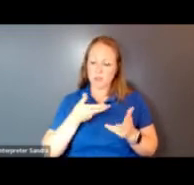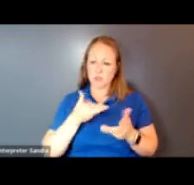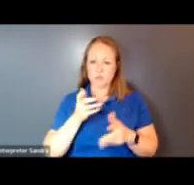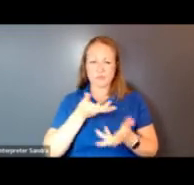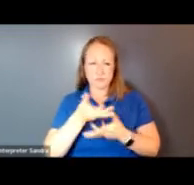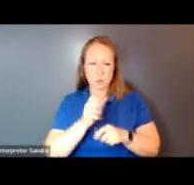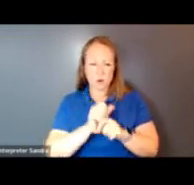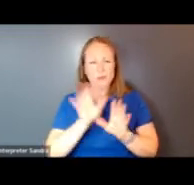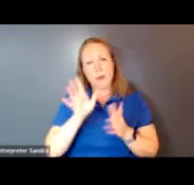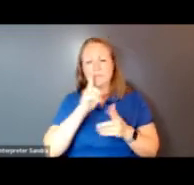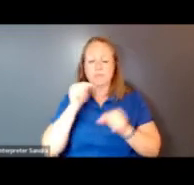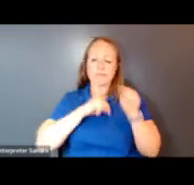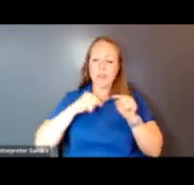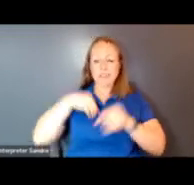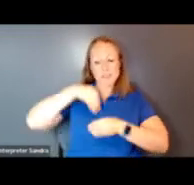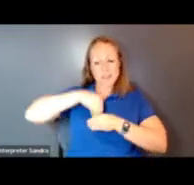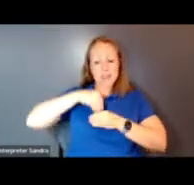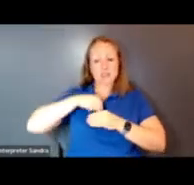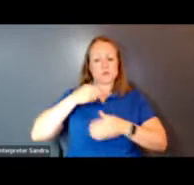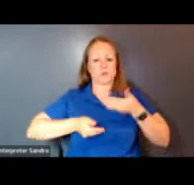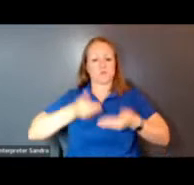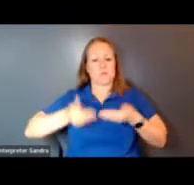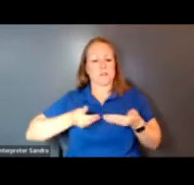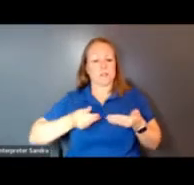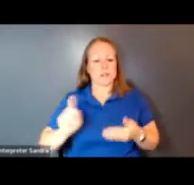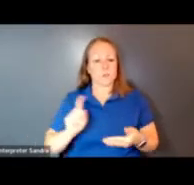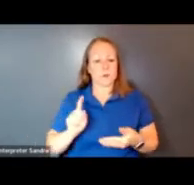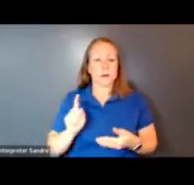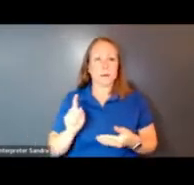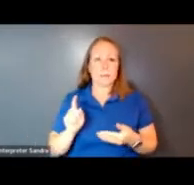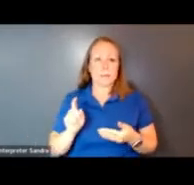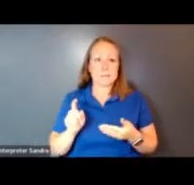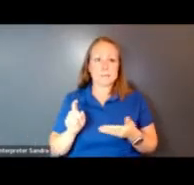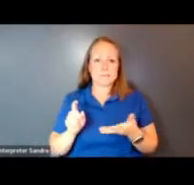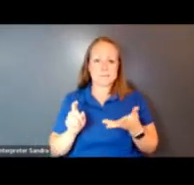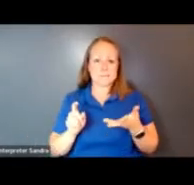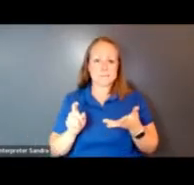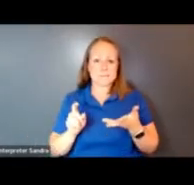process where the form that the